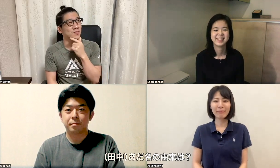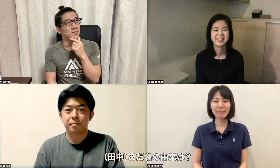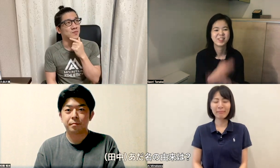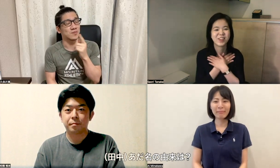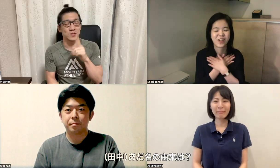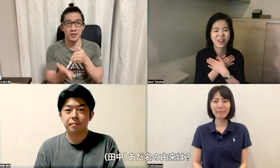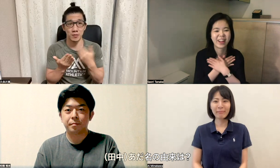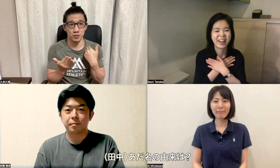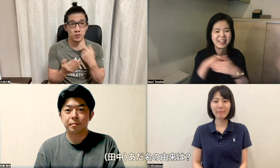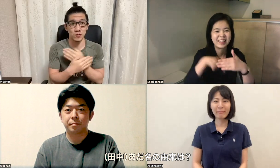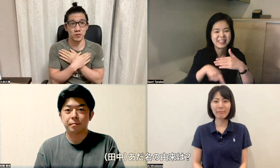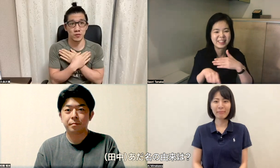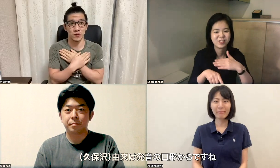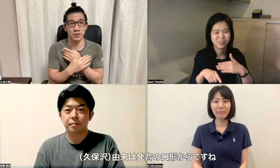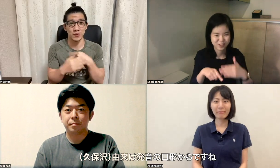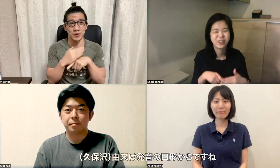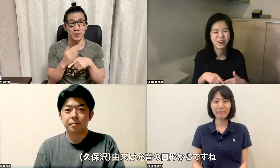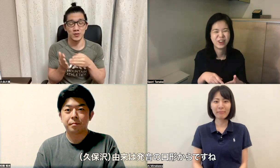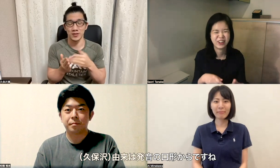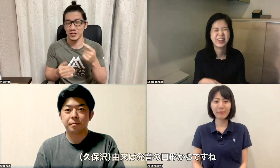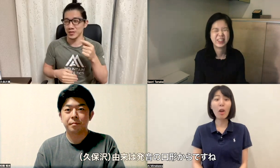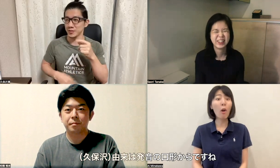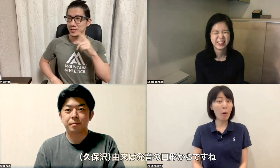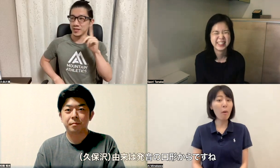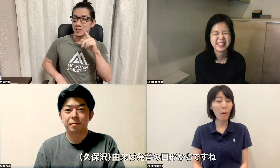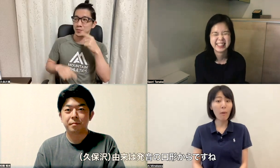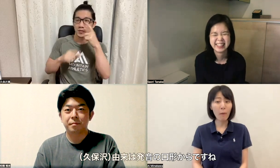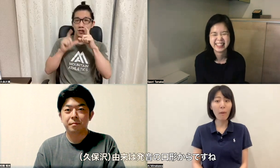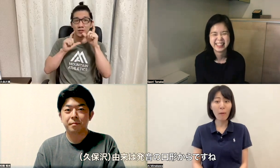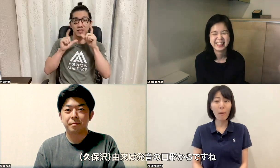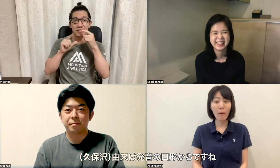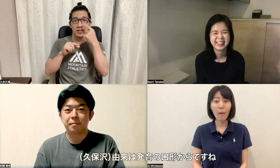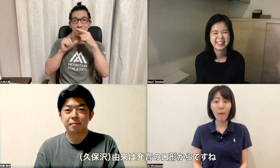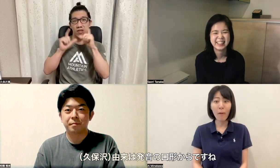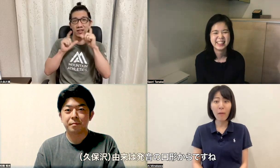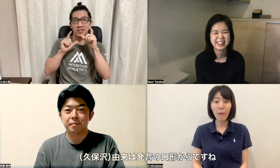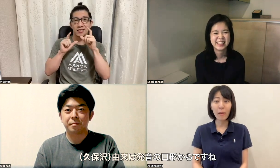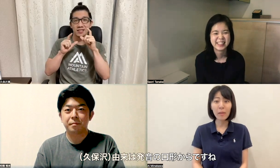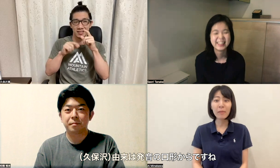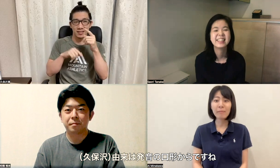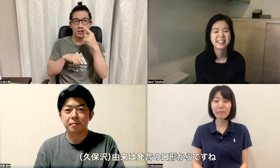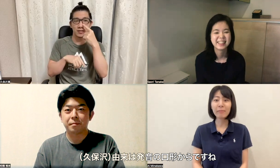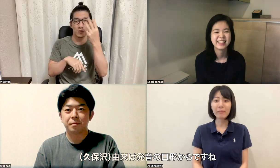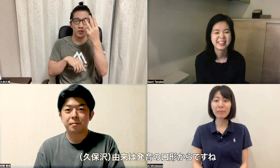(ST) What is the origin of your sign name? (YK) It comes from the shape of the mouth in pronunciation.